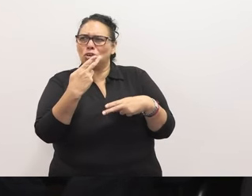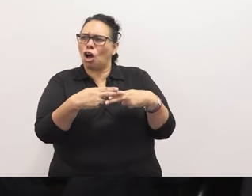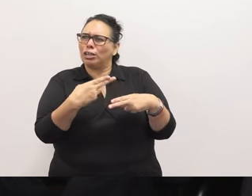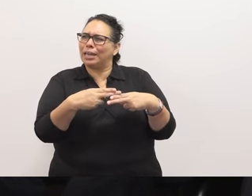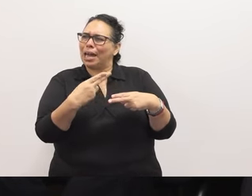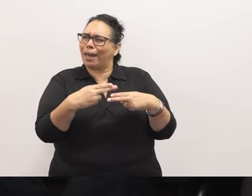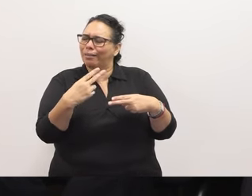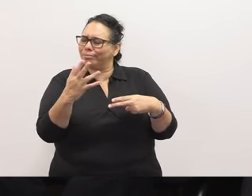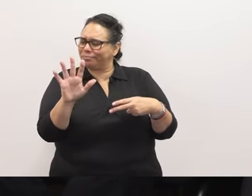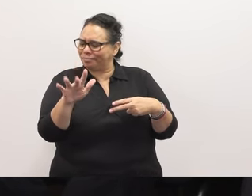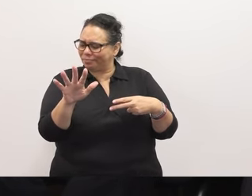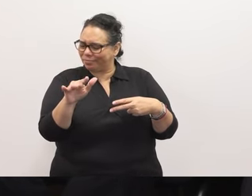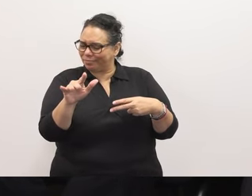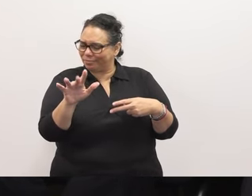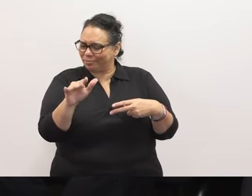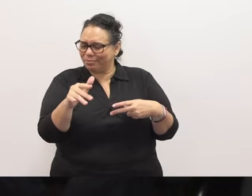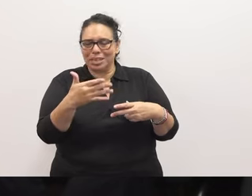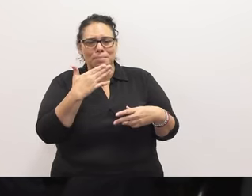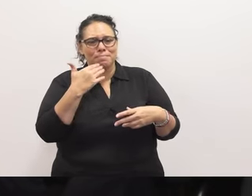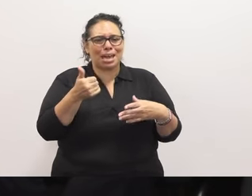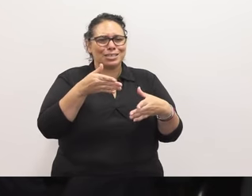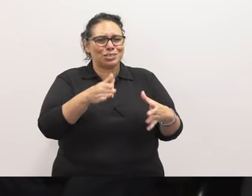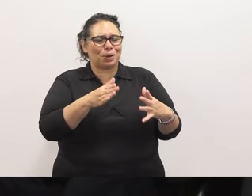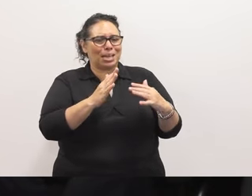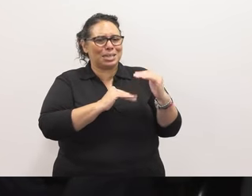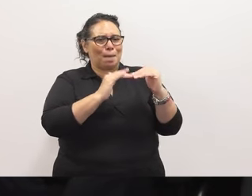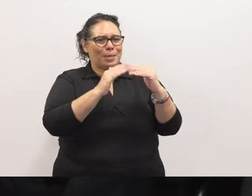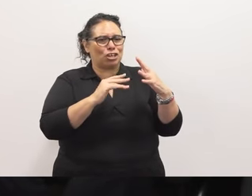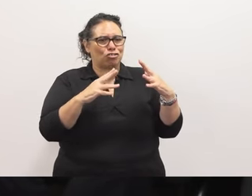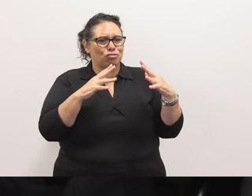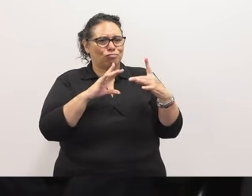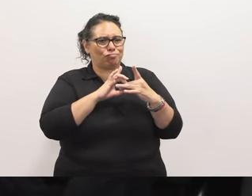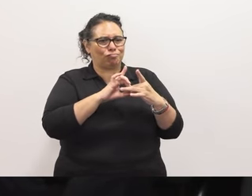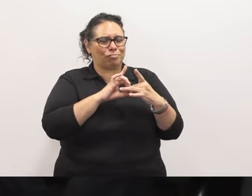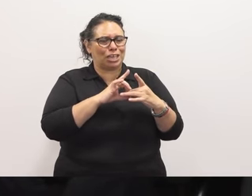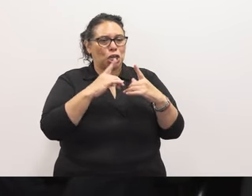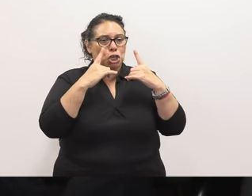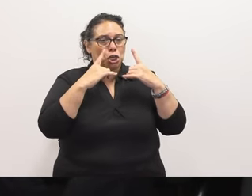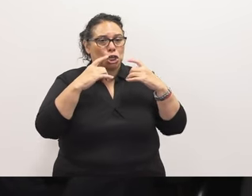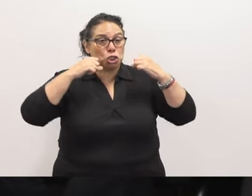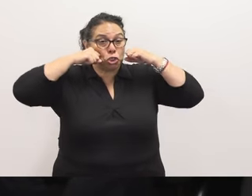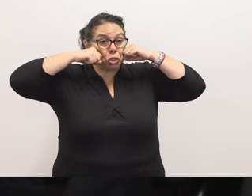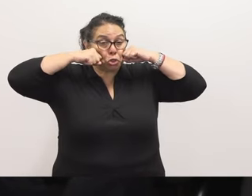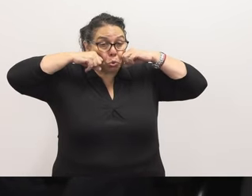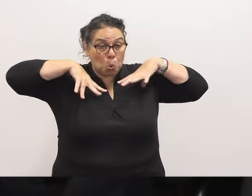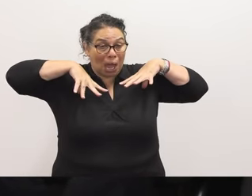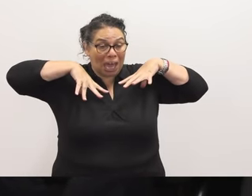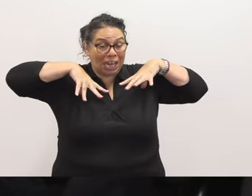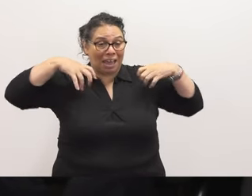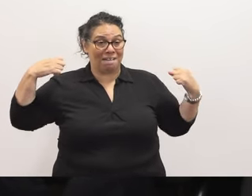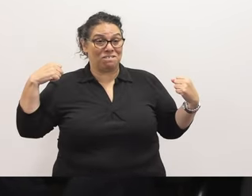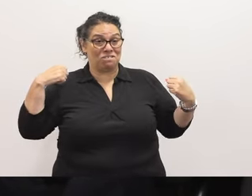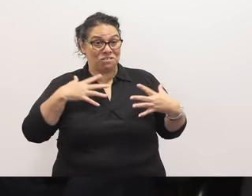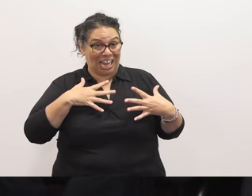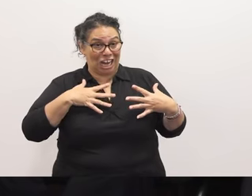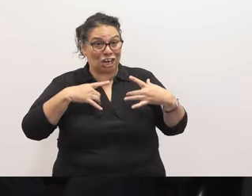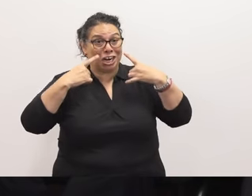The best ways to build relationships are through sweat, tear and fear. And football gives you pretty much all three, right?